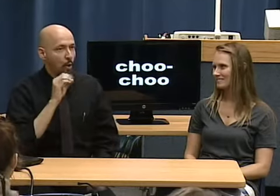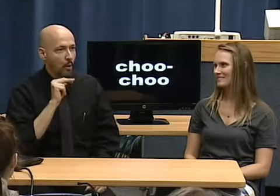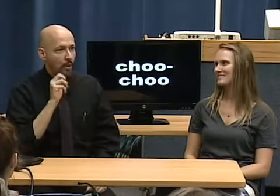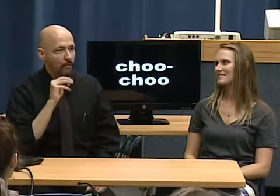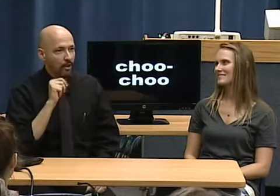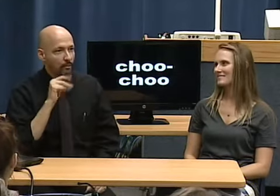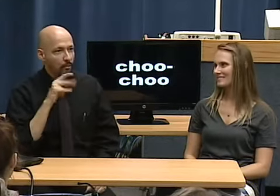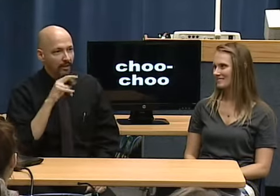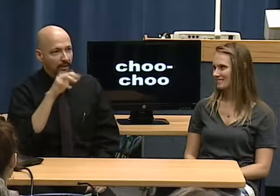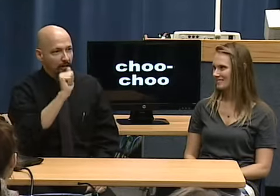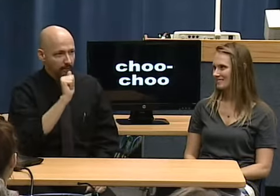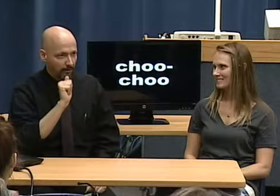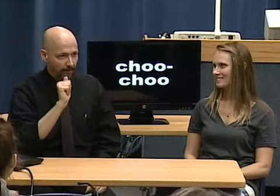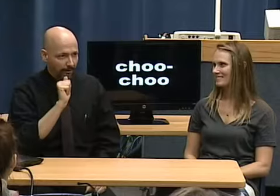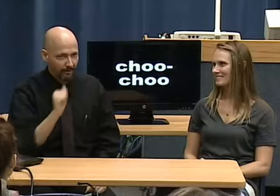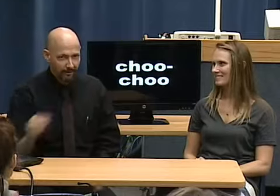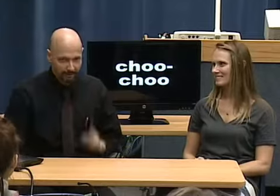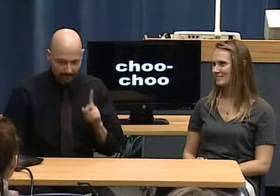Both are onomatopoeia.